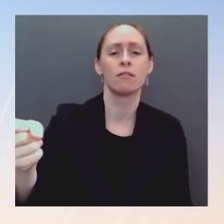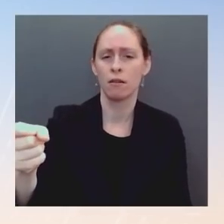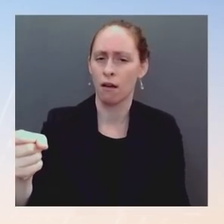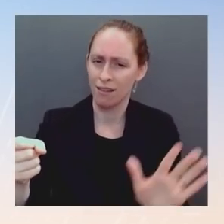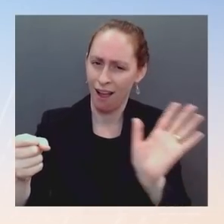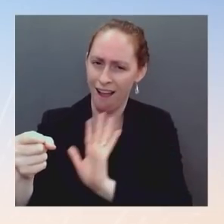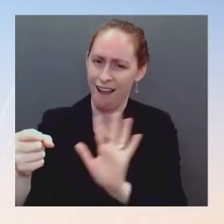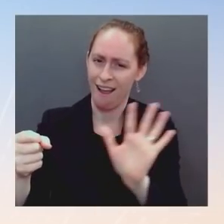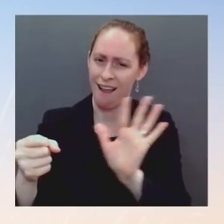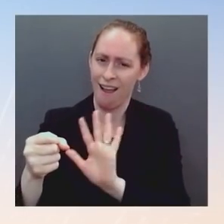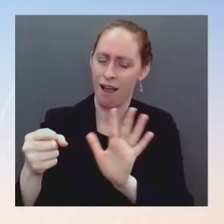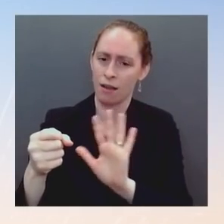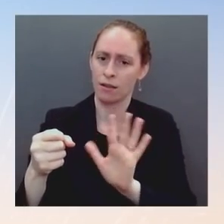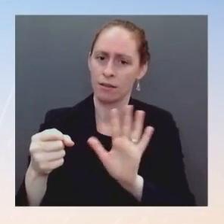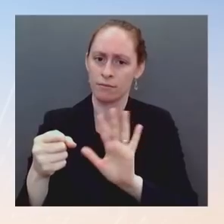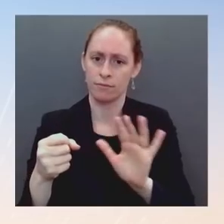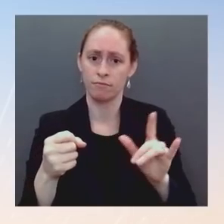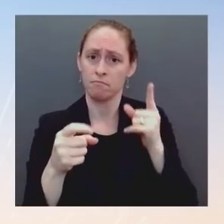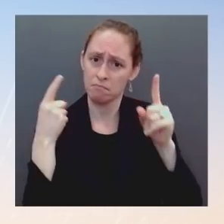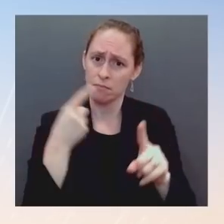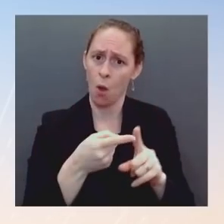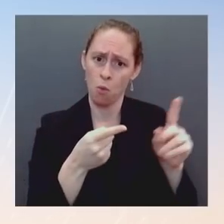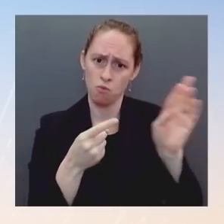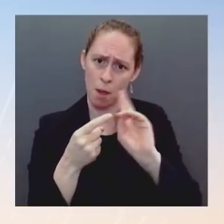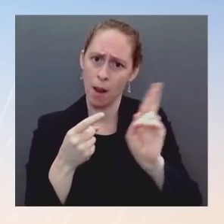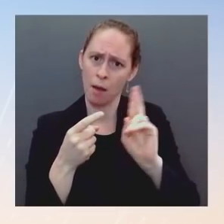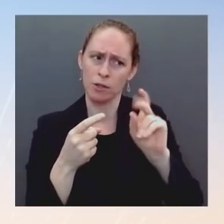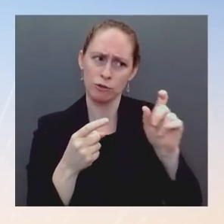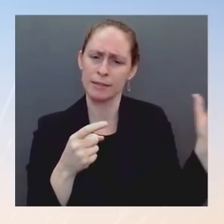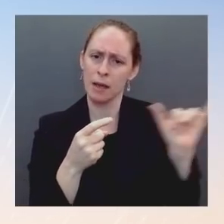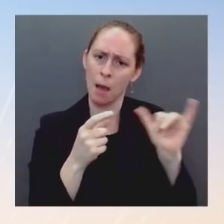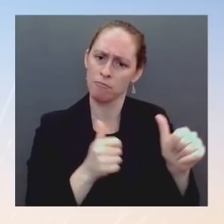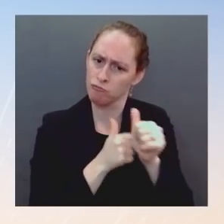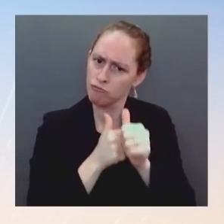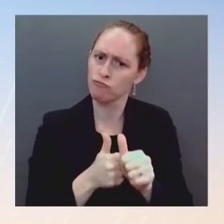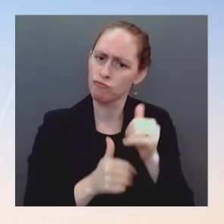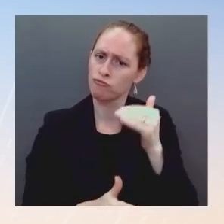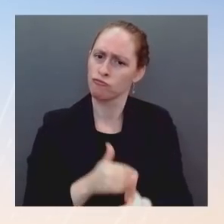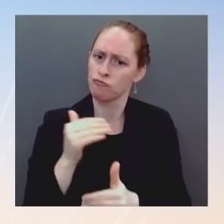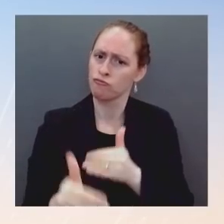Oh, sorry, I'll come back to you, Jacqui. I didn't mean to -- The Press: Okay. That's all right. The Press: Thank you. Members of the economic team